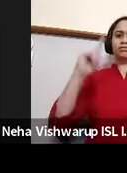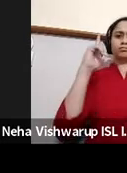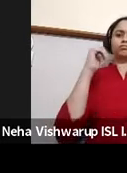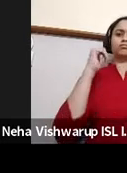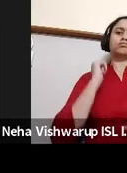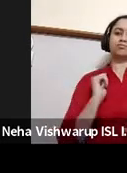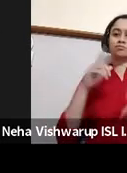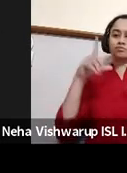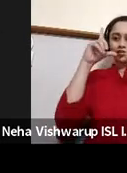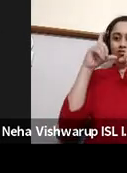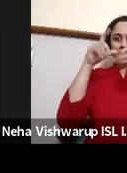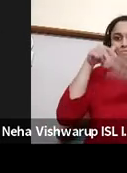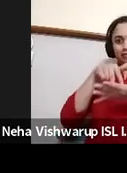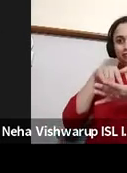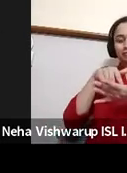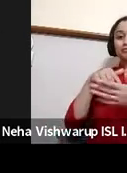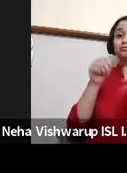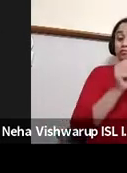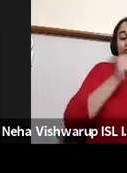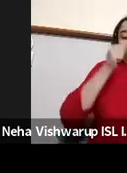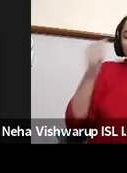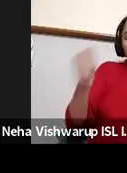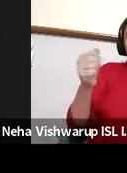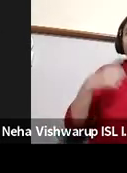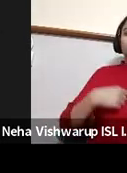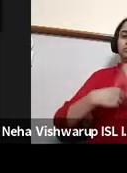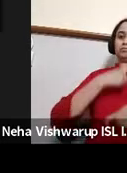the magazine camera and thai featured in this image are all props